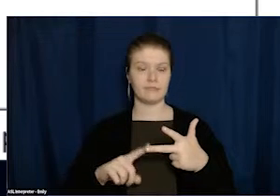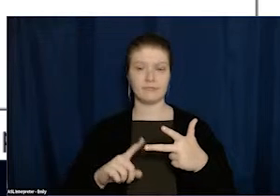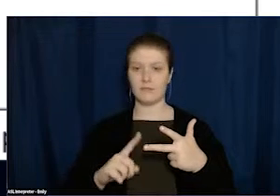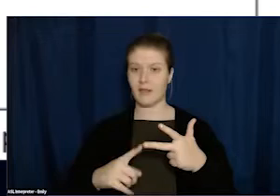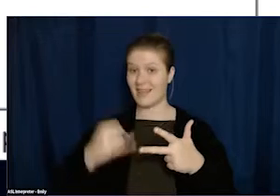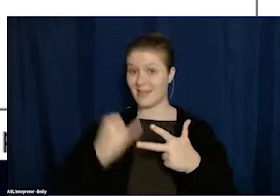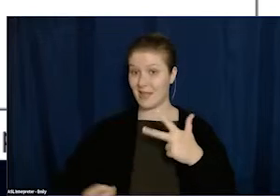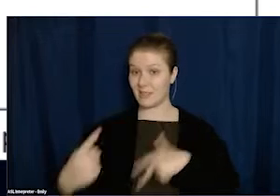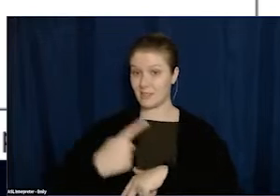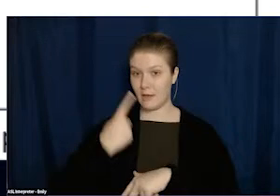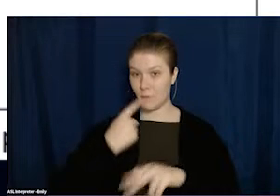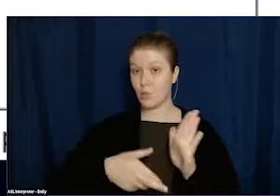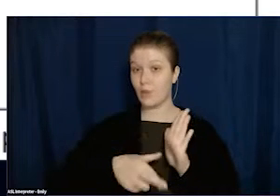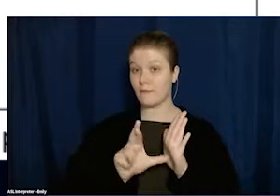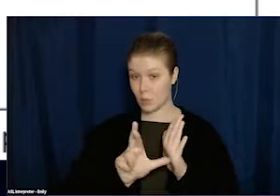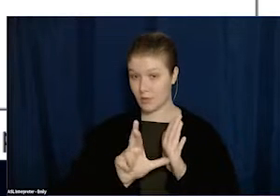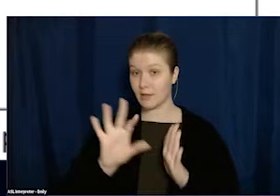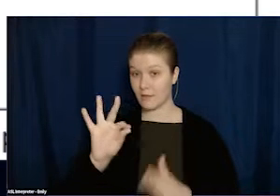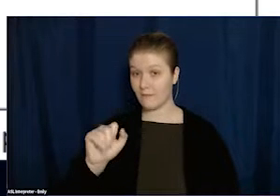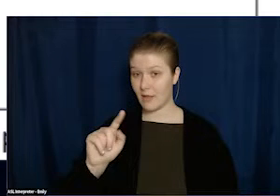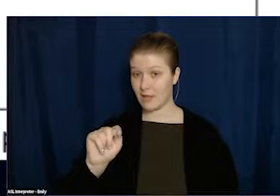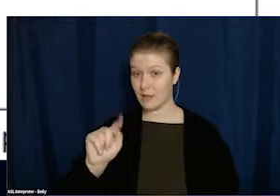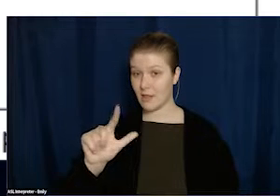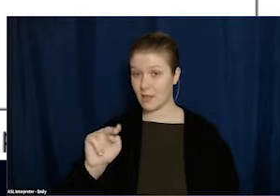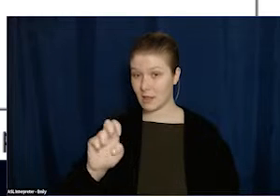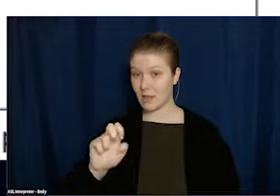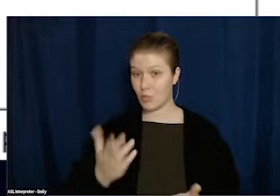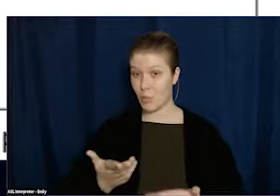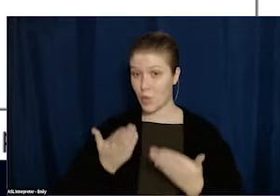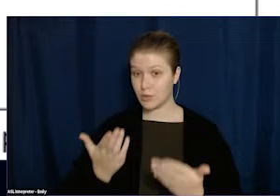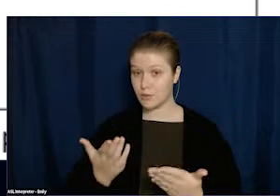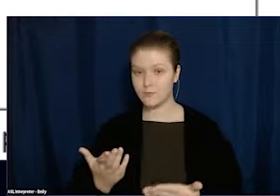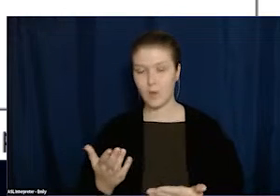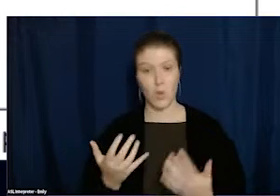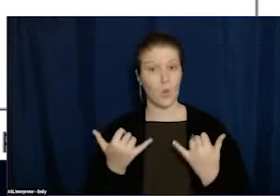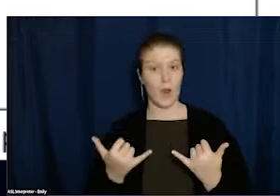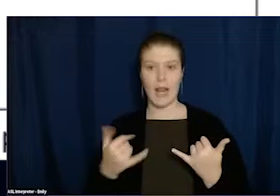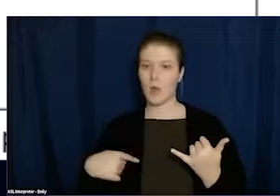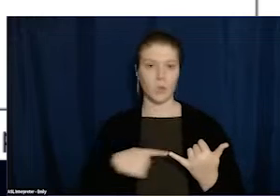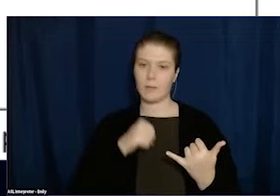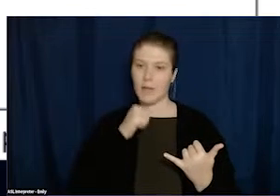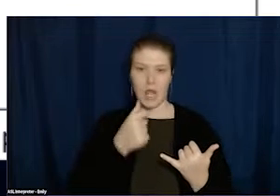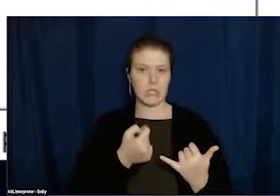So right now, we have not been deleting old in-progress proposal data